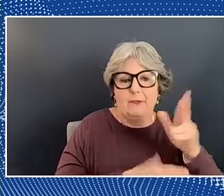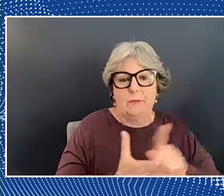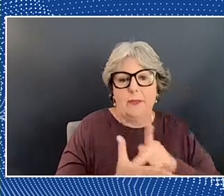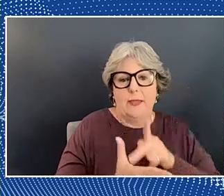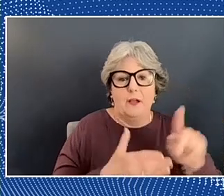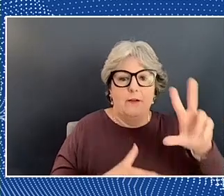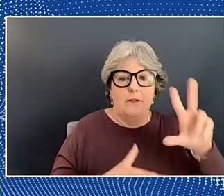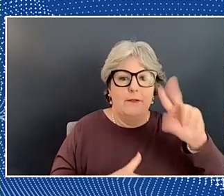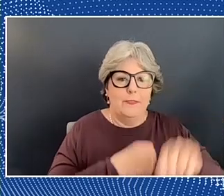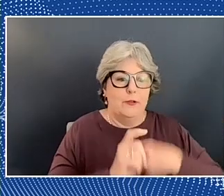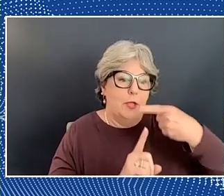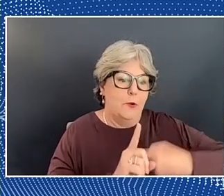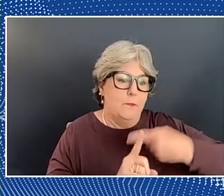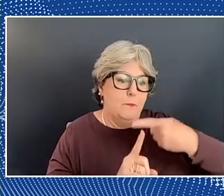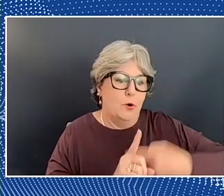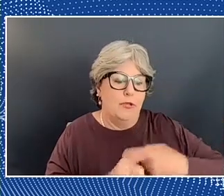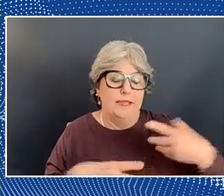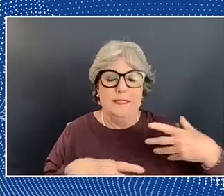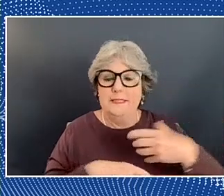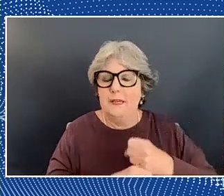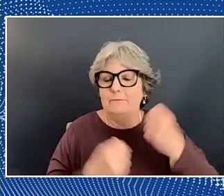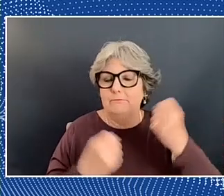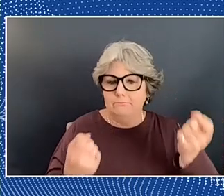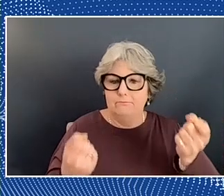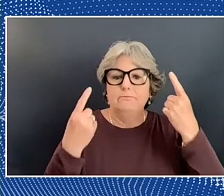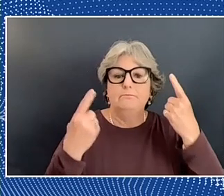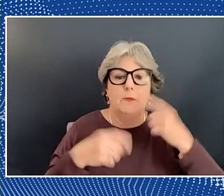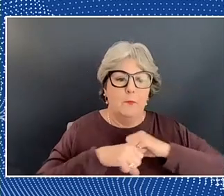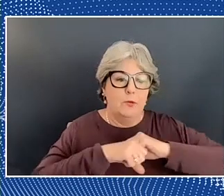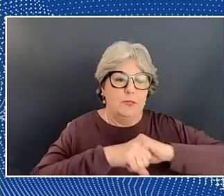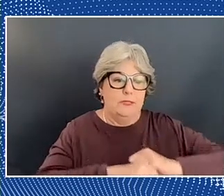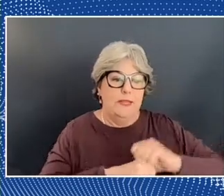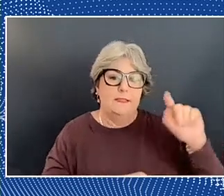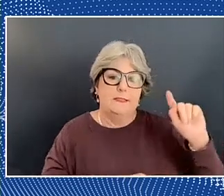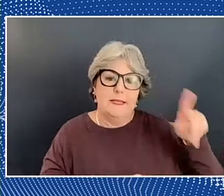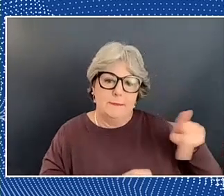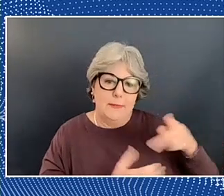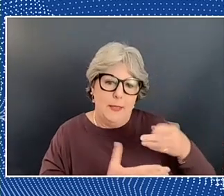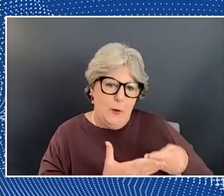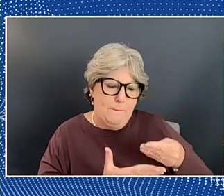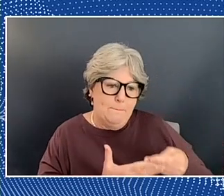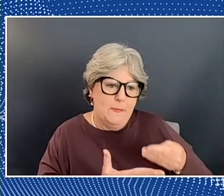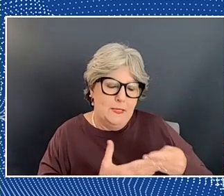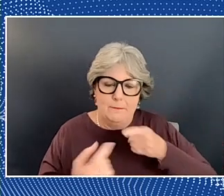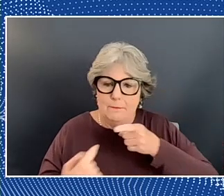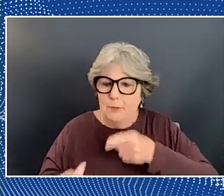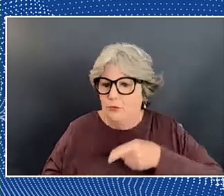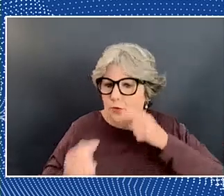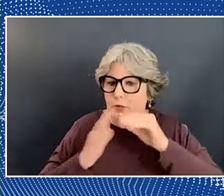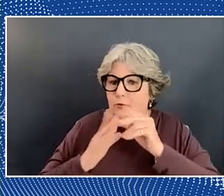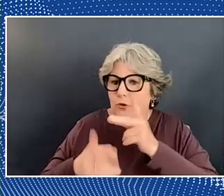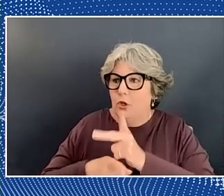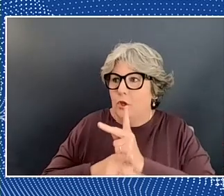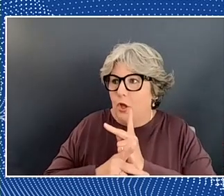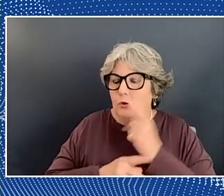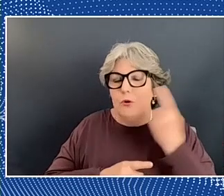In summary, I understand protecting taxpayer money, but struggling student loan borrowers are also taxpayers and